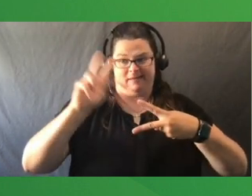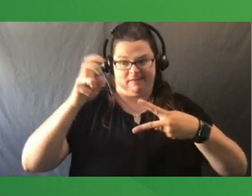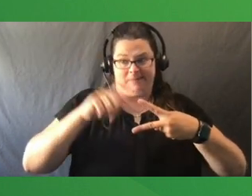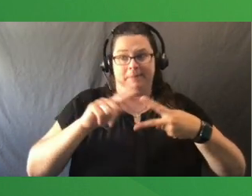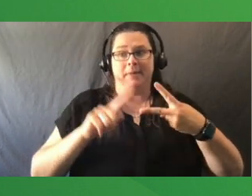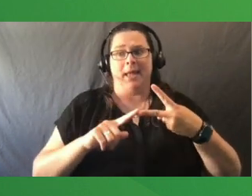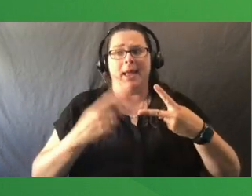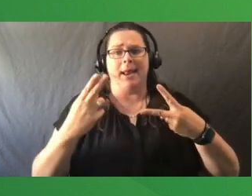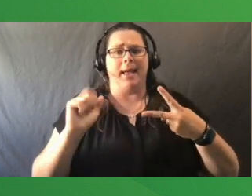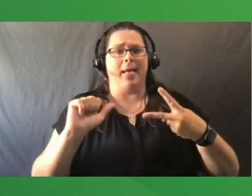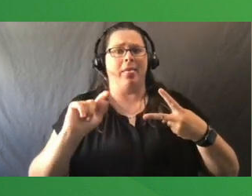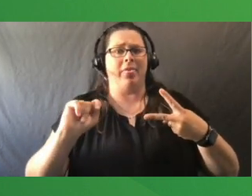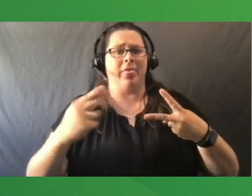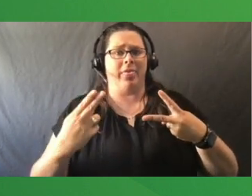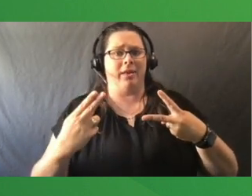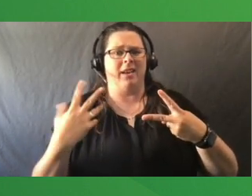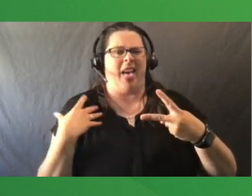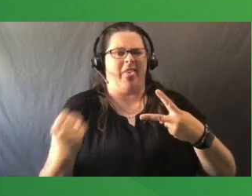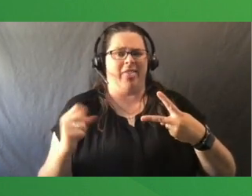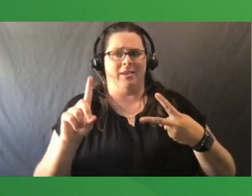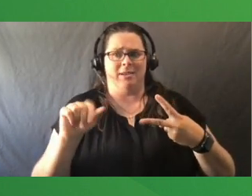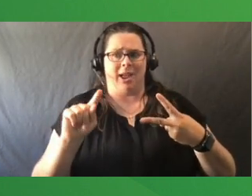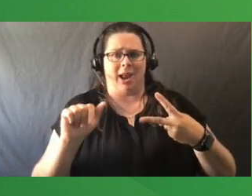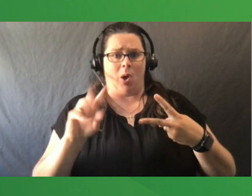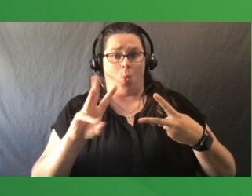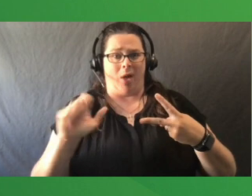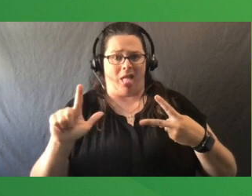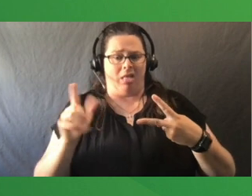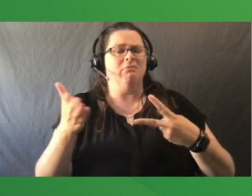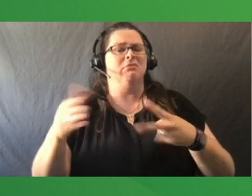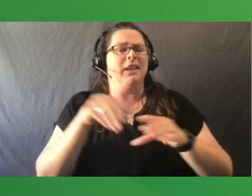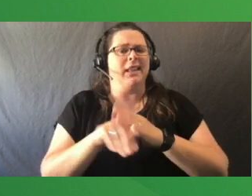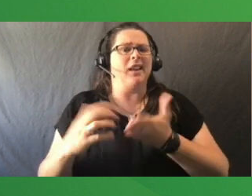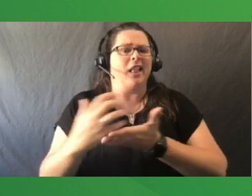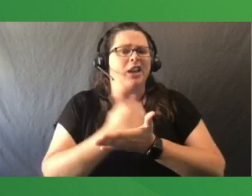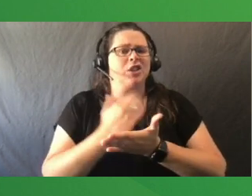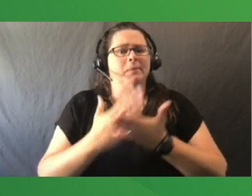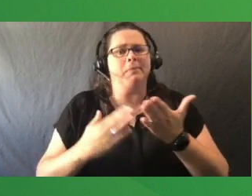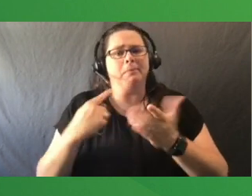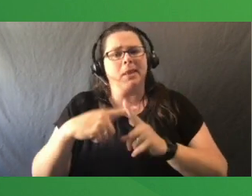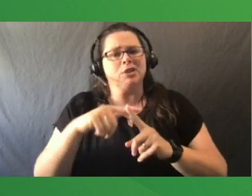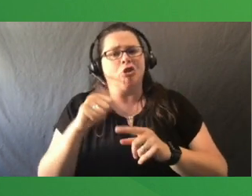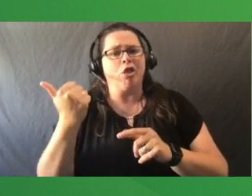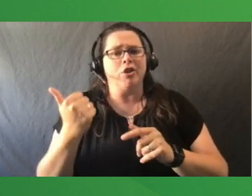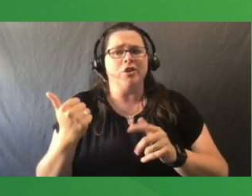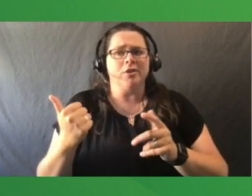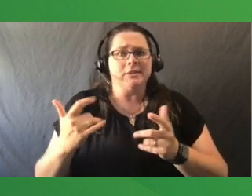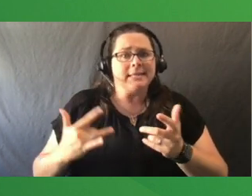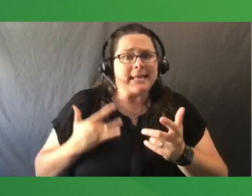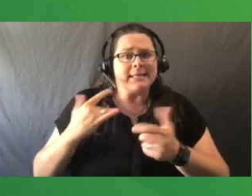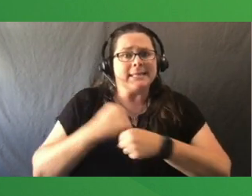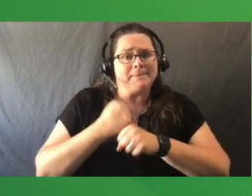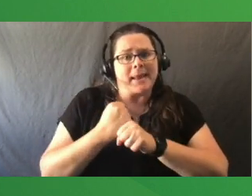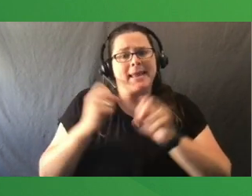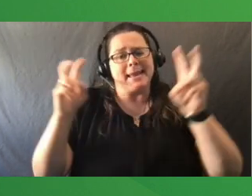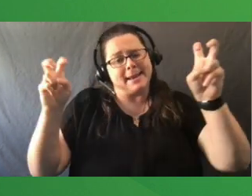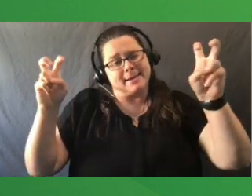And those are gonna be found in the collection as well as some other kind of sense making support tools for you that we're gonna talk about.